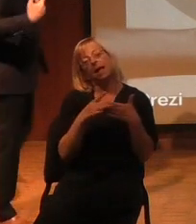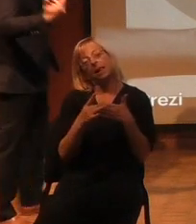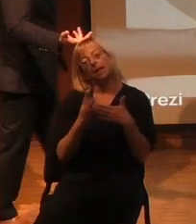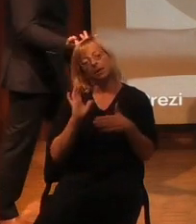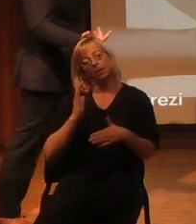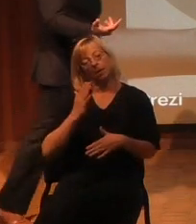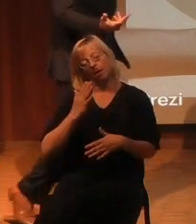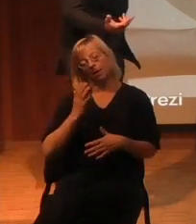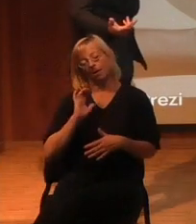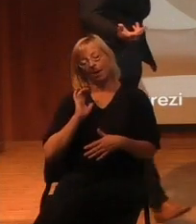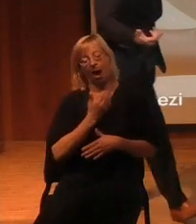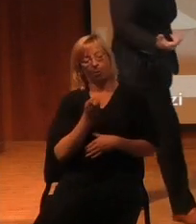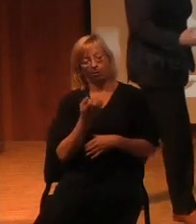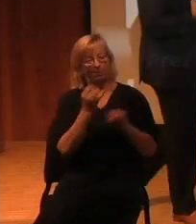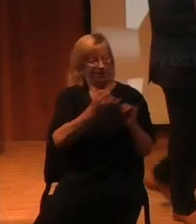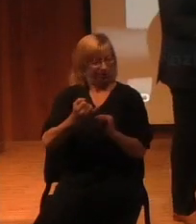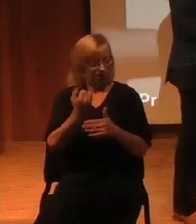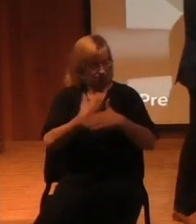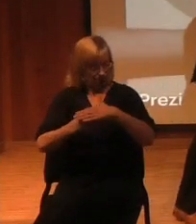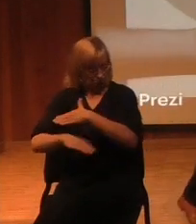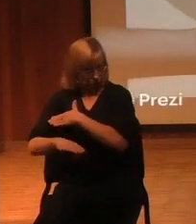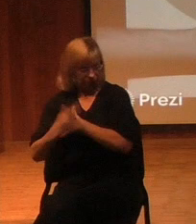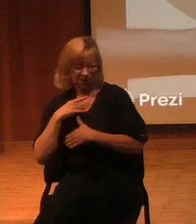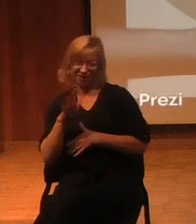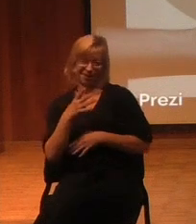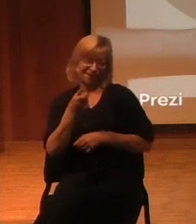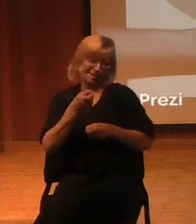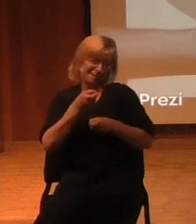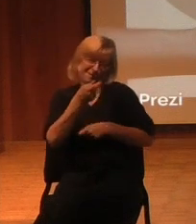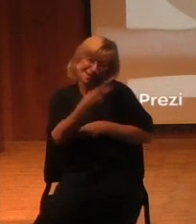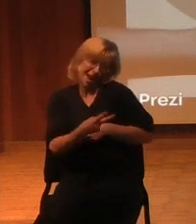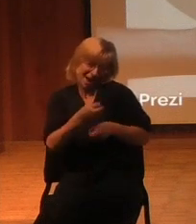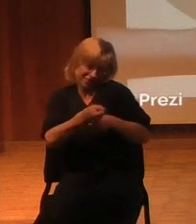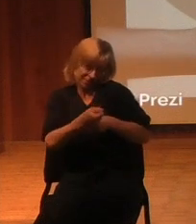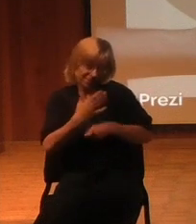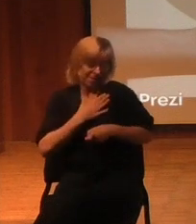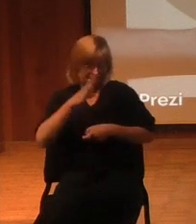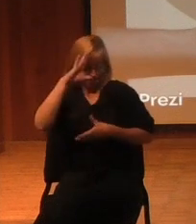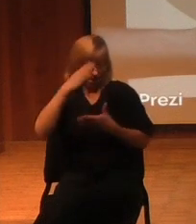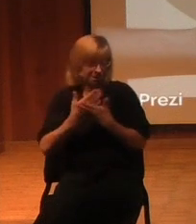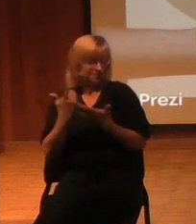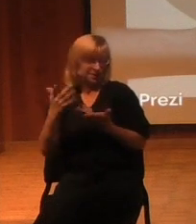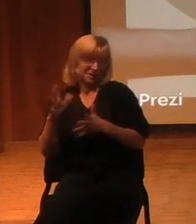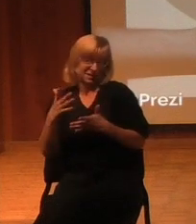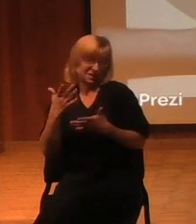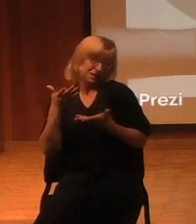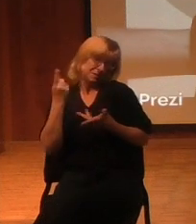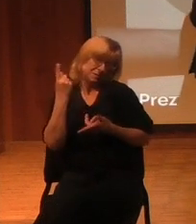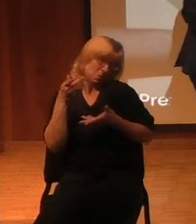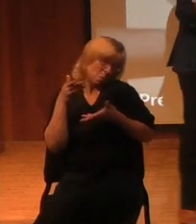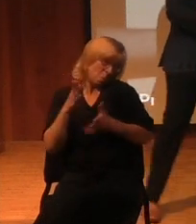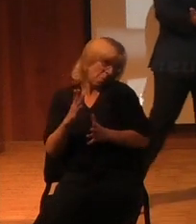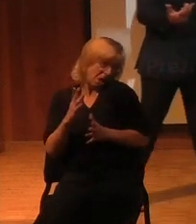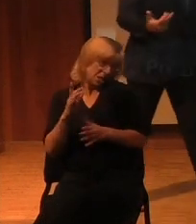So, I was kind of half-joking in the sense that, you know, my son has time traveled, in a sense. He does come from a place,